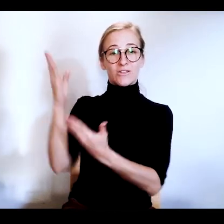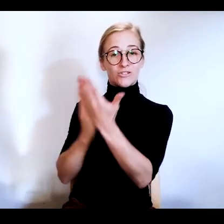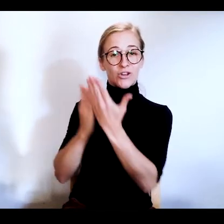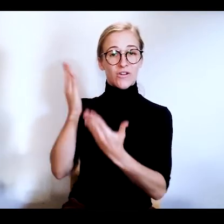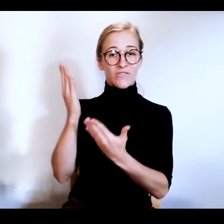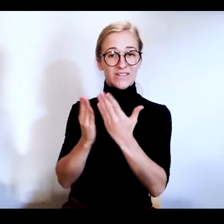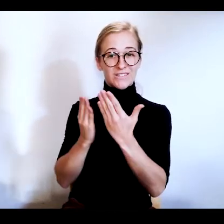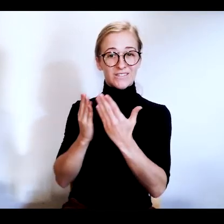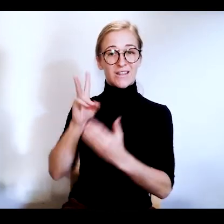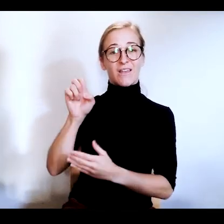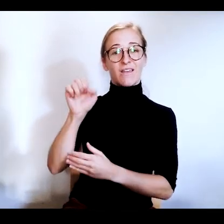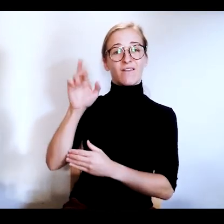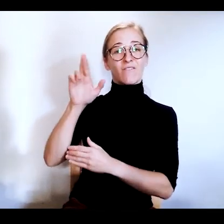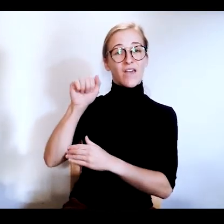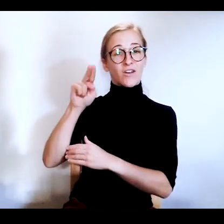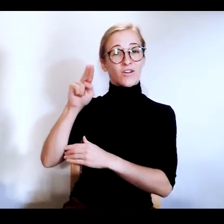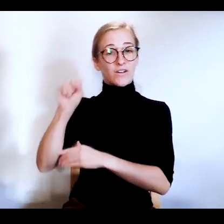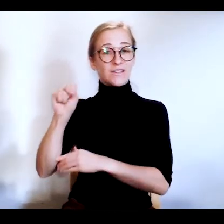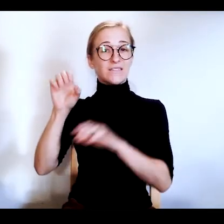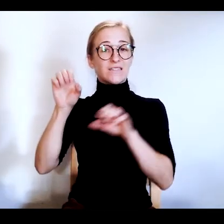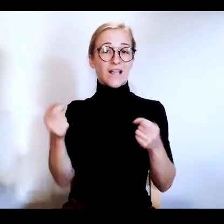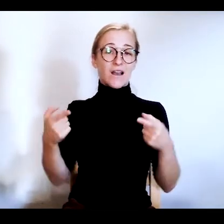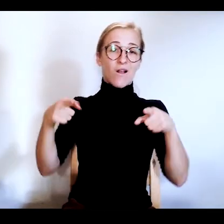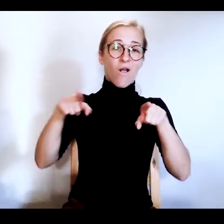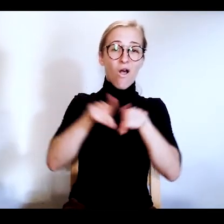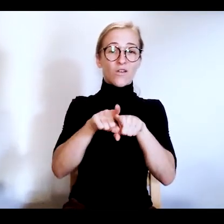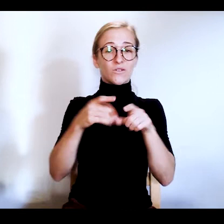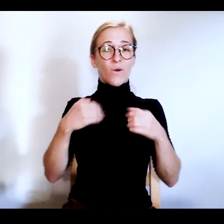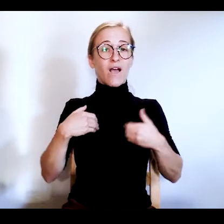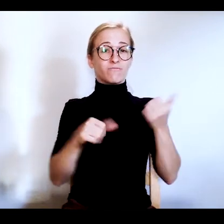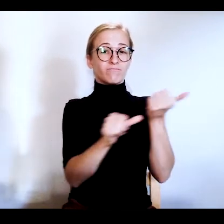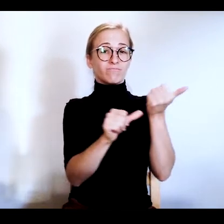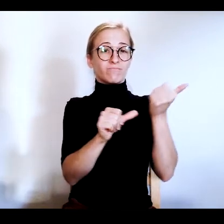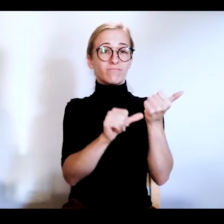Veterans are also given assistance by providing information.